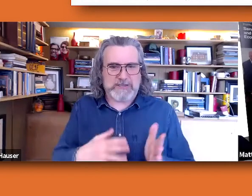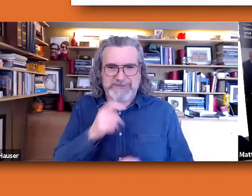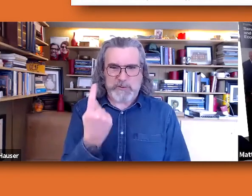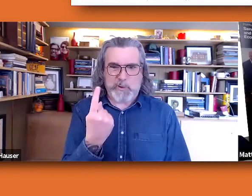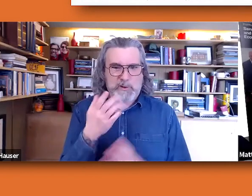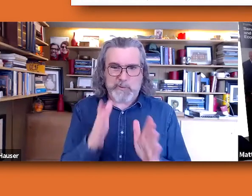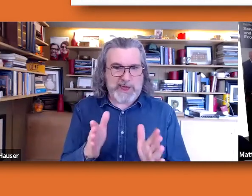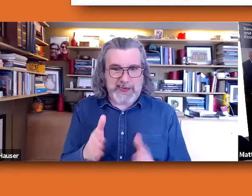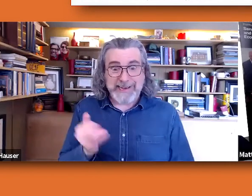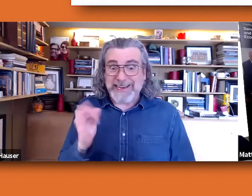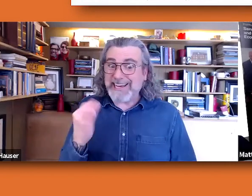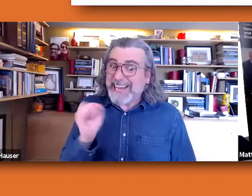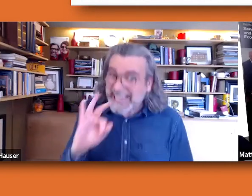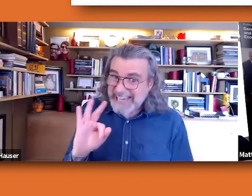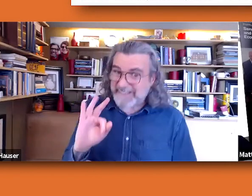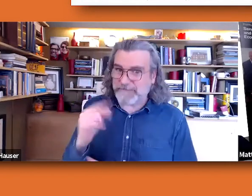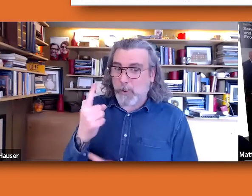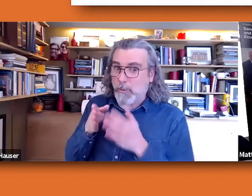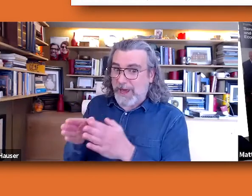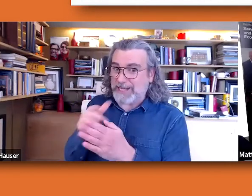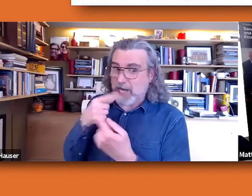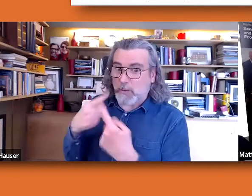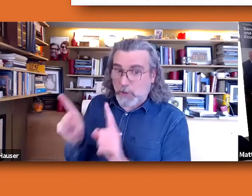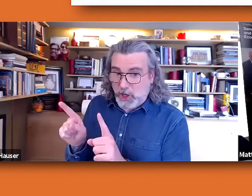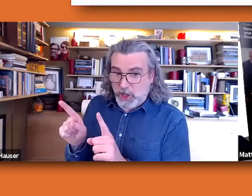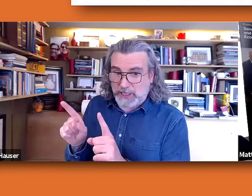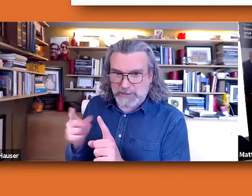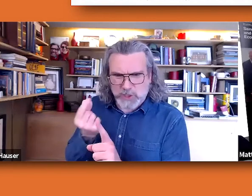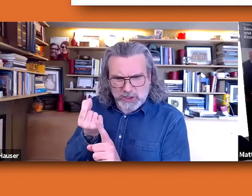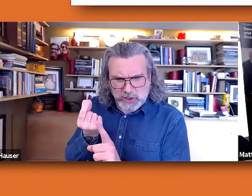but there are multiple ways to be a successful reader.